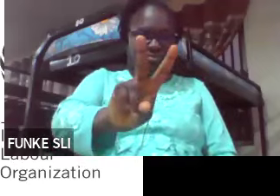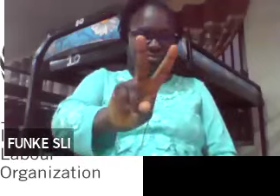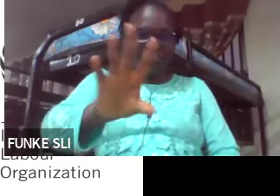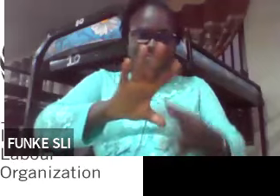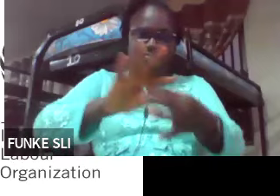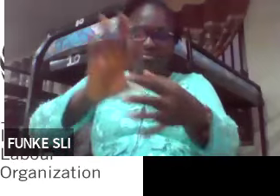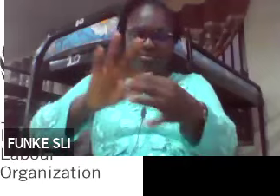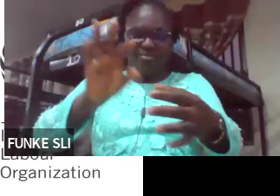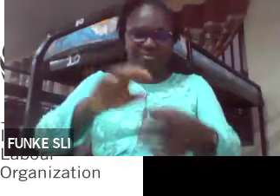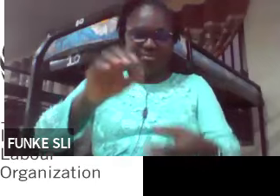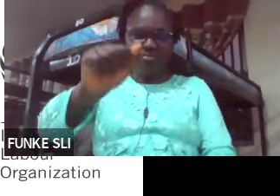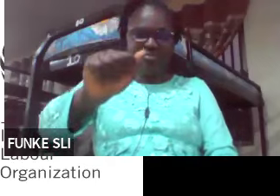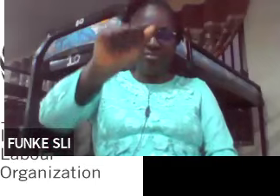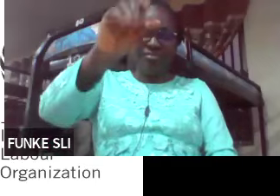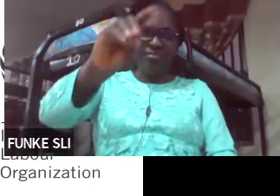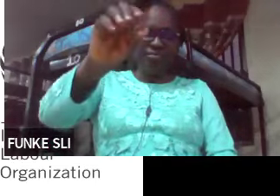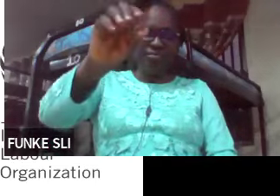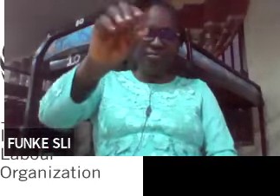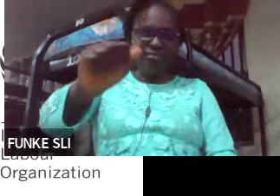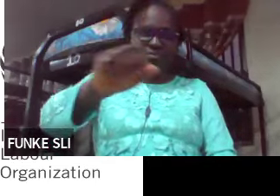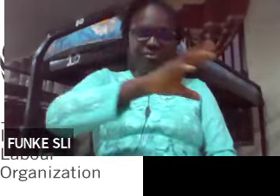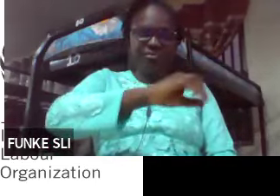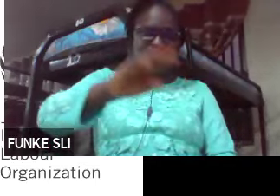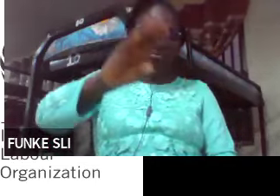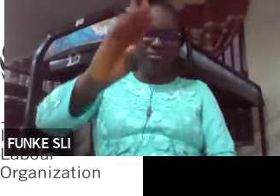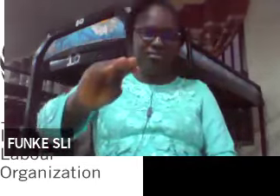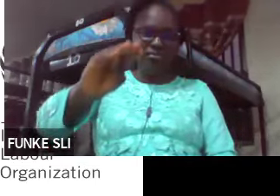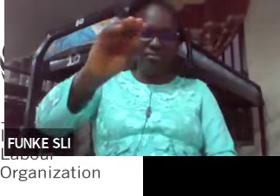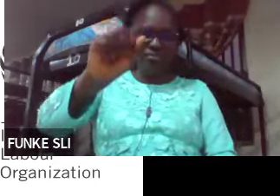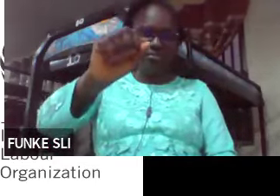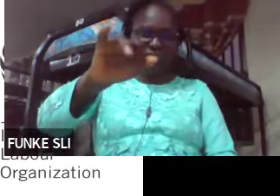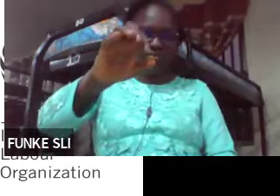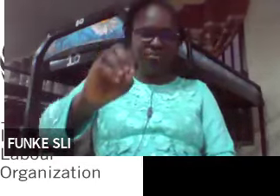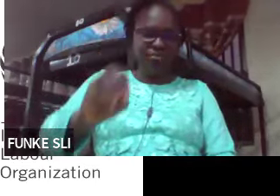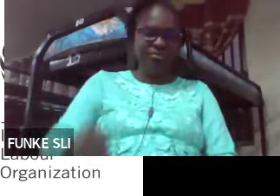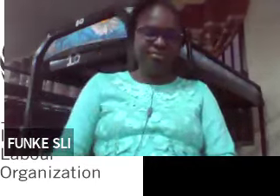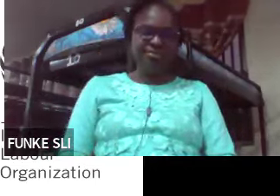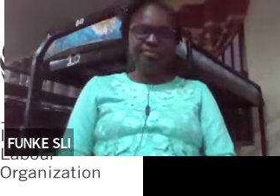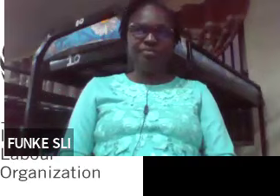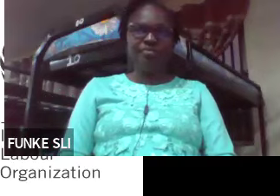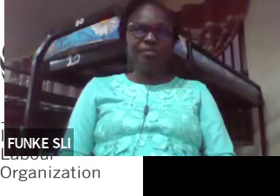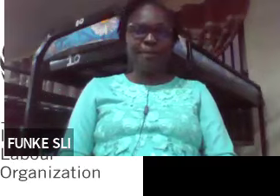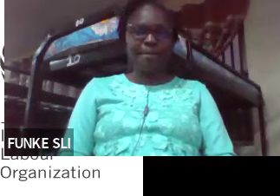Dotun Akinseinde: Ada and Bio, this time around. They live in Abuja.